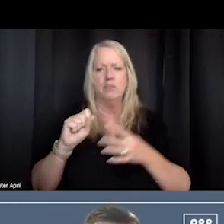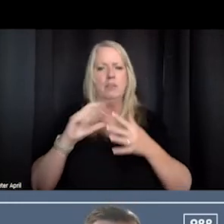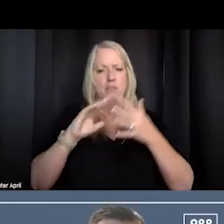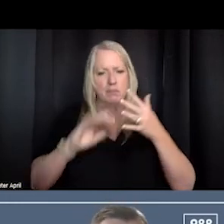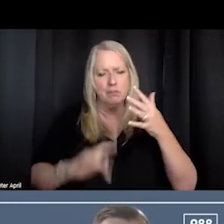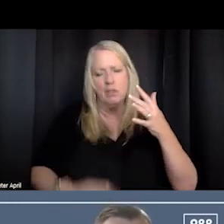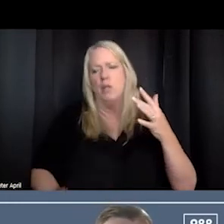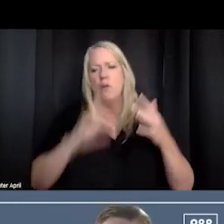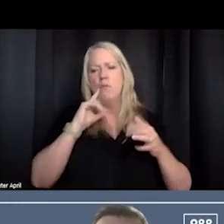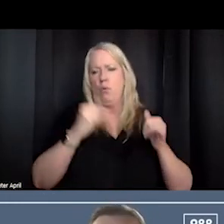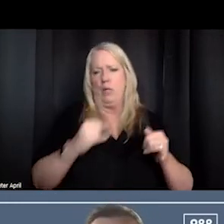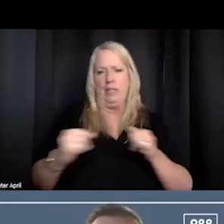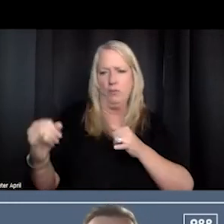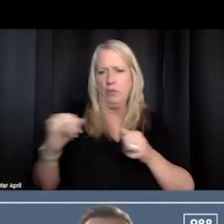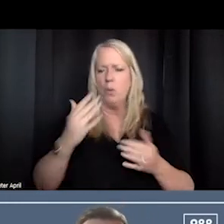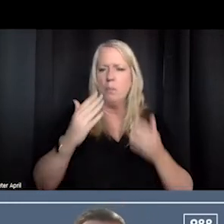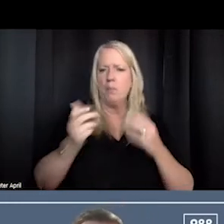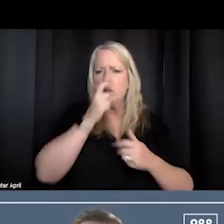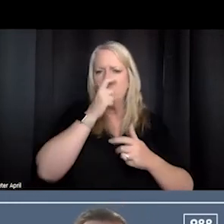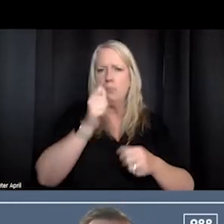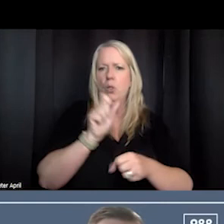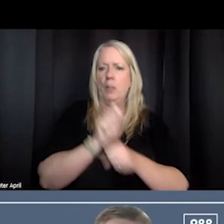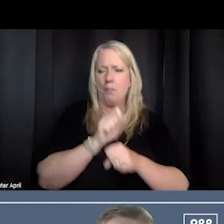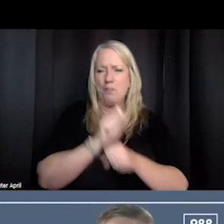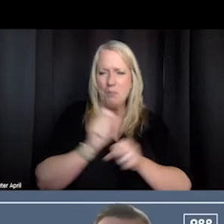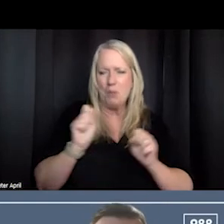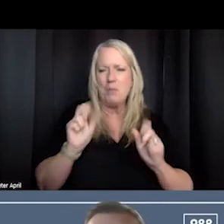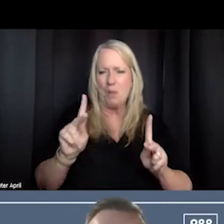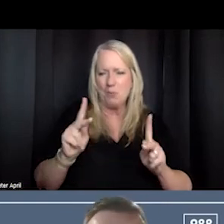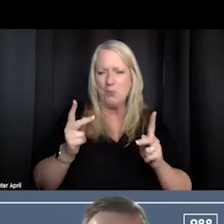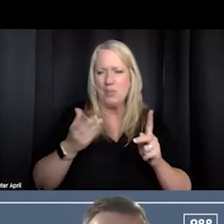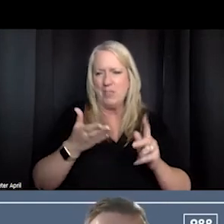MAY BE, INTERESTED IN EMPLOYMENT OPPORTUNITIES THERE. I PERSONALLY HAVE BEEN GETTING LOTS OF